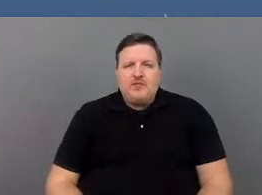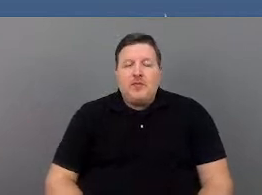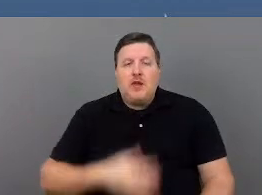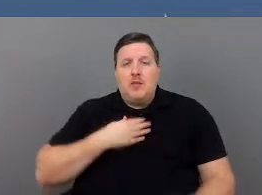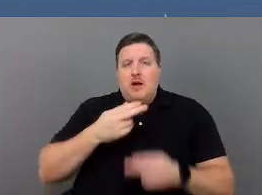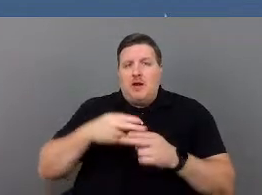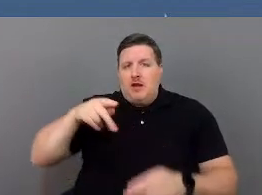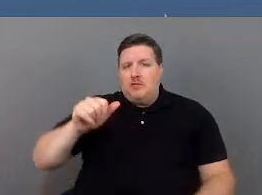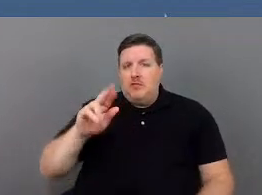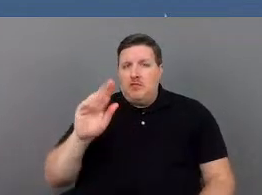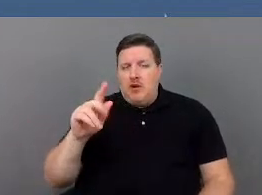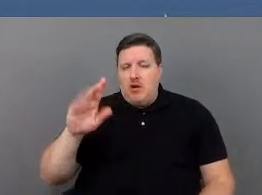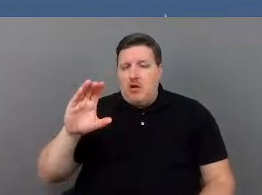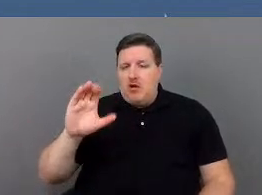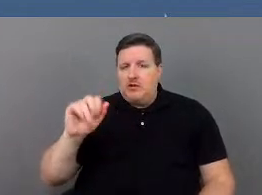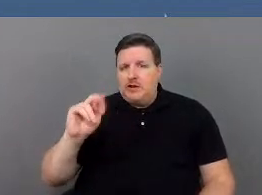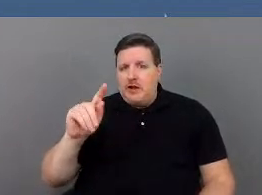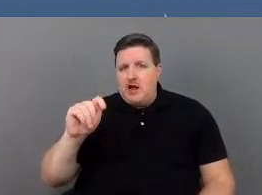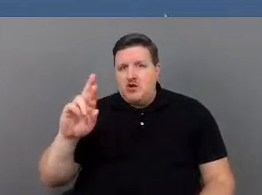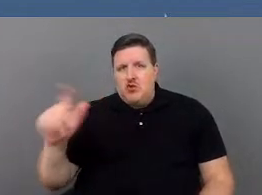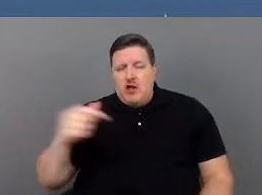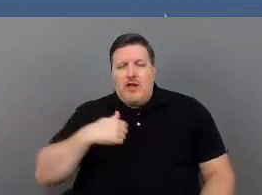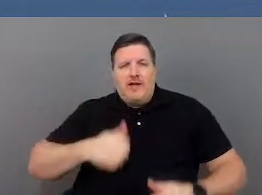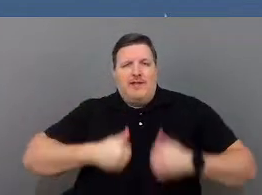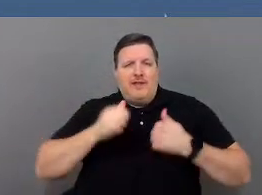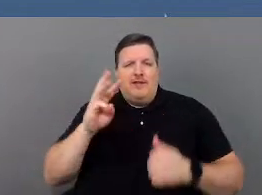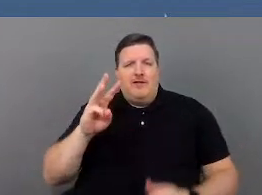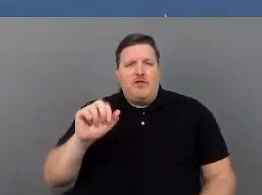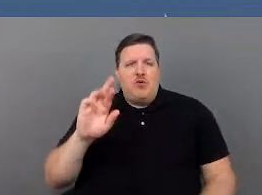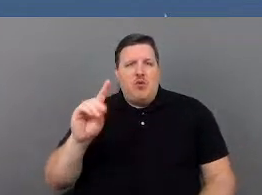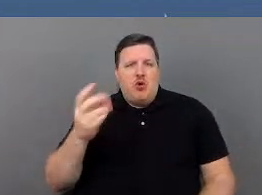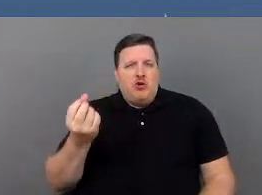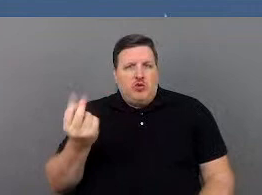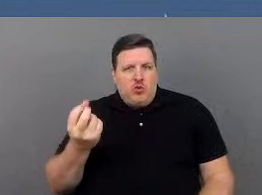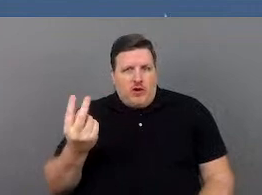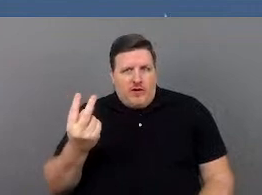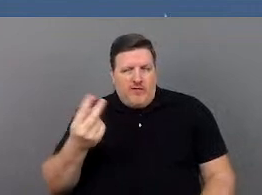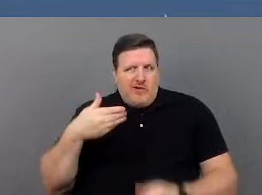I LIVE IN WARD 12, CLOSE ENOUGH TO THE THIRD PRECINCT THAT I WOKE UP WITH WHAT I